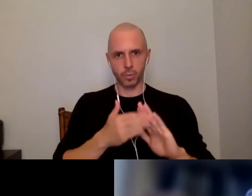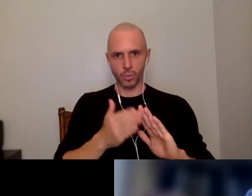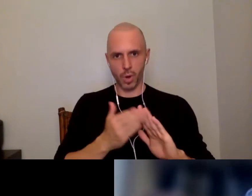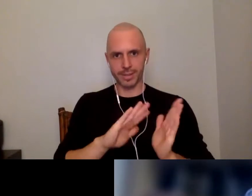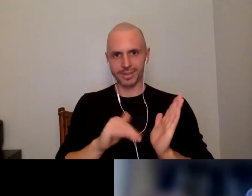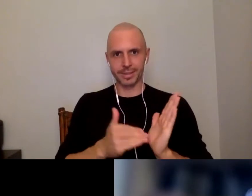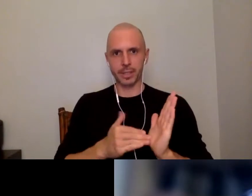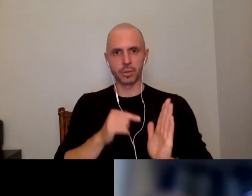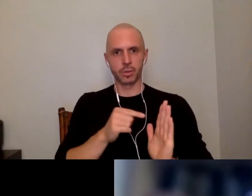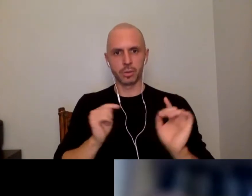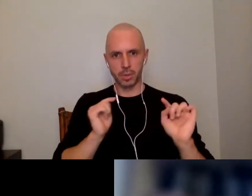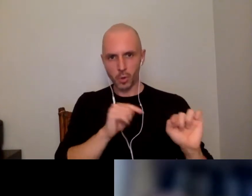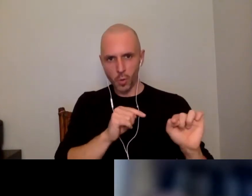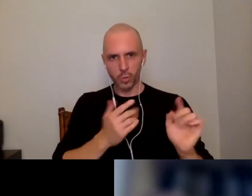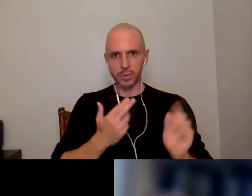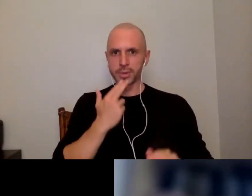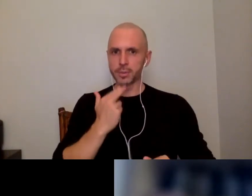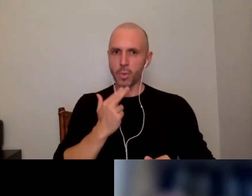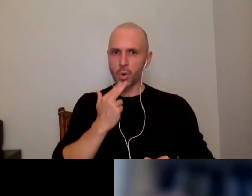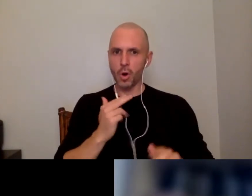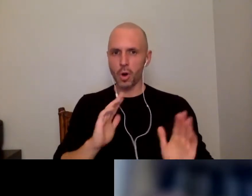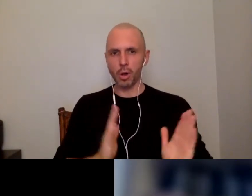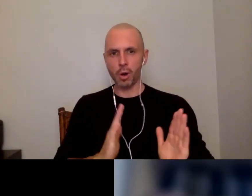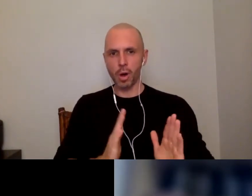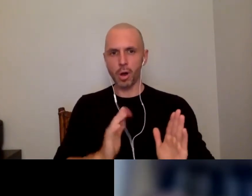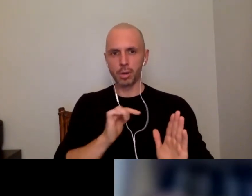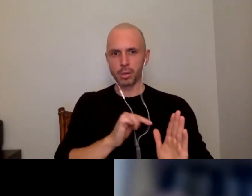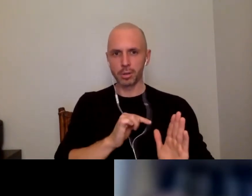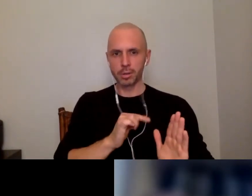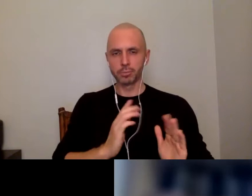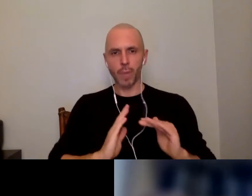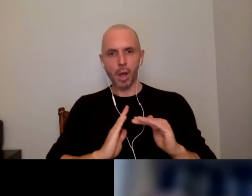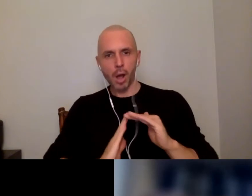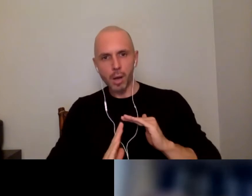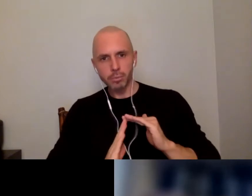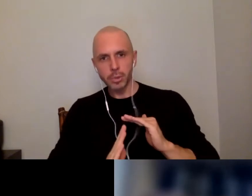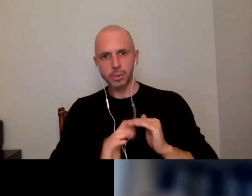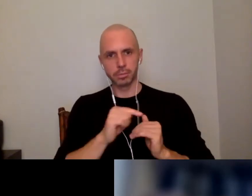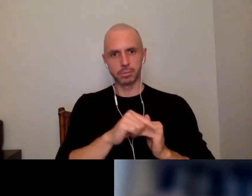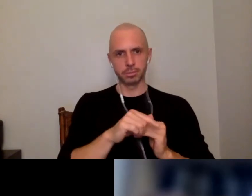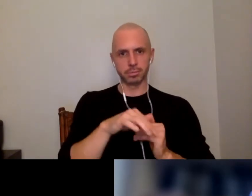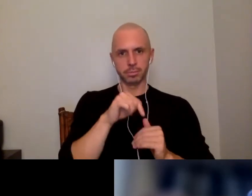of the sometimes just a small humble space but what you were you know when i think about all the